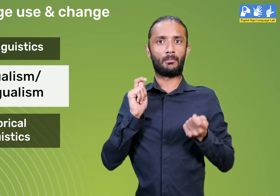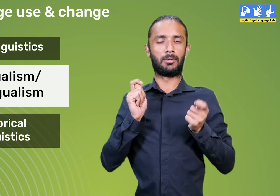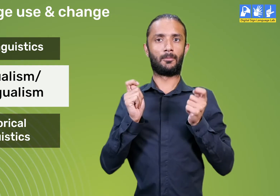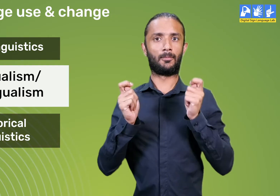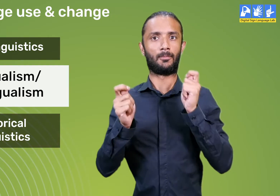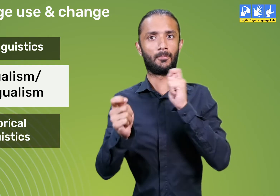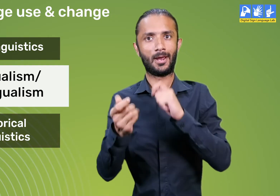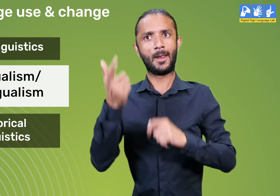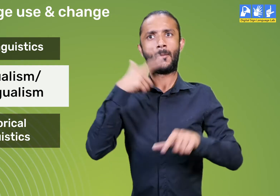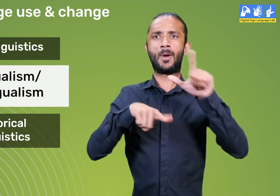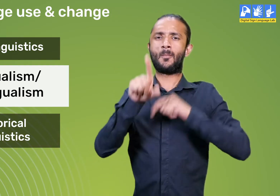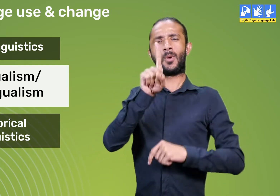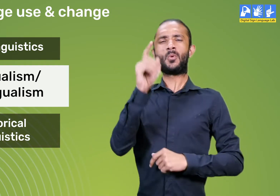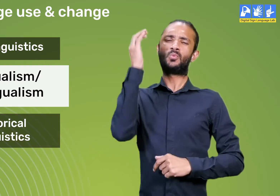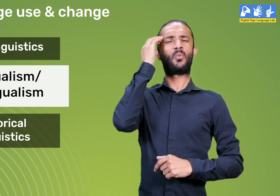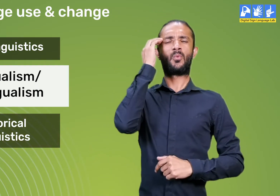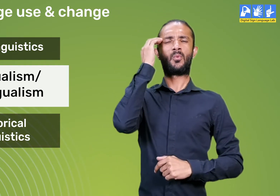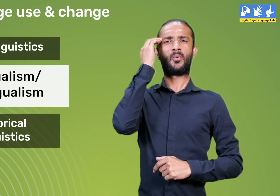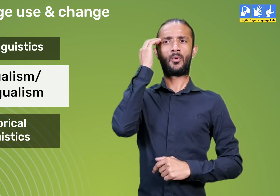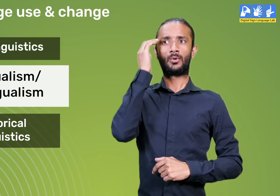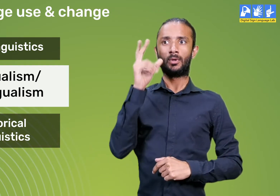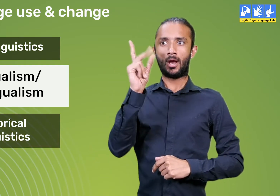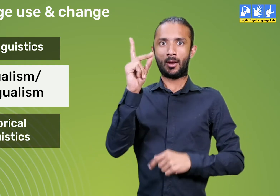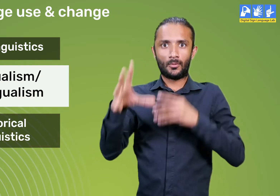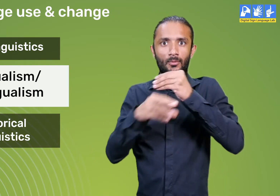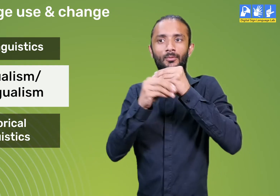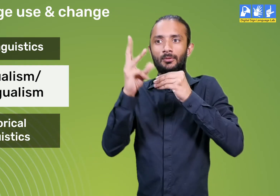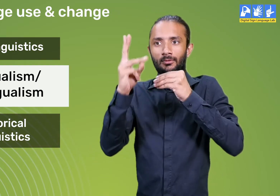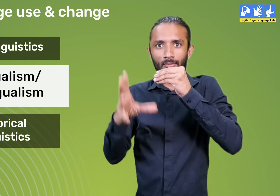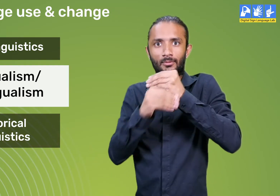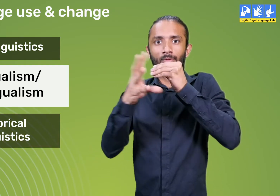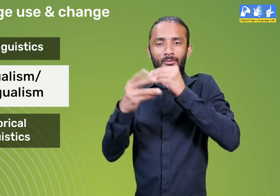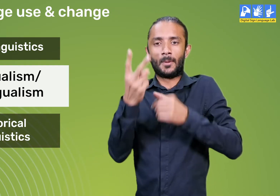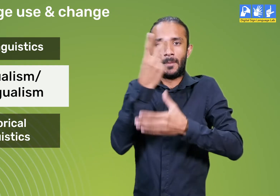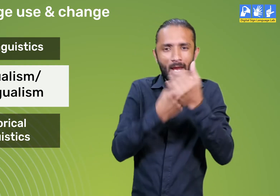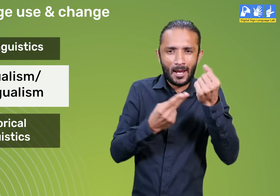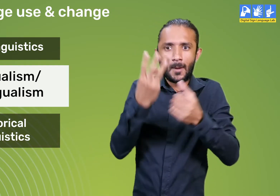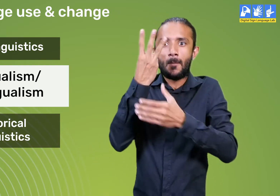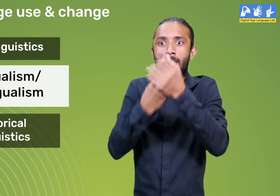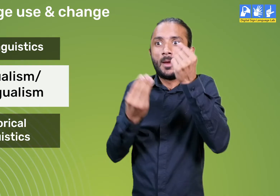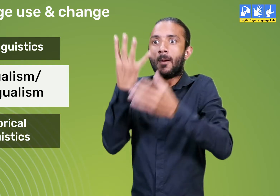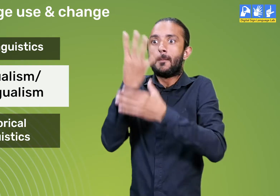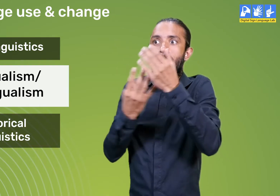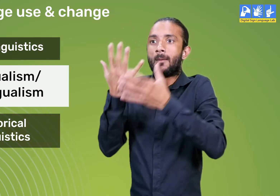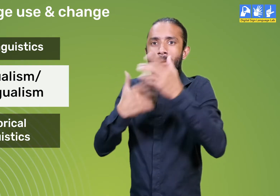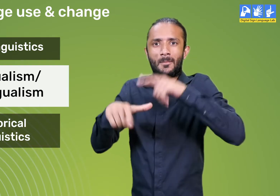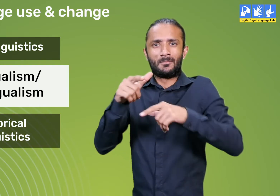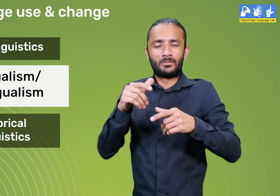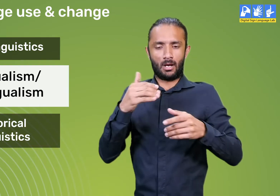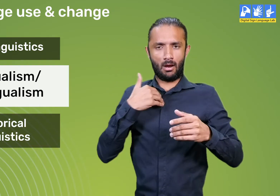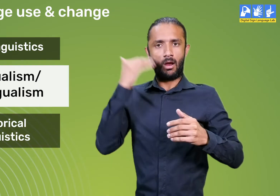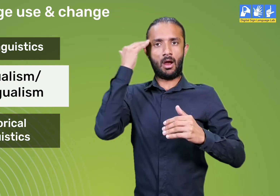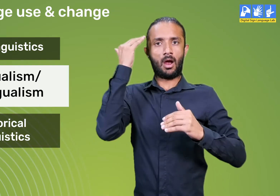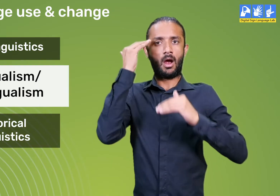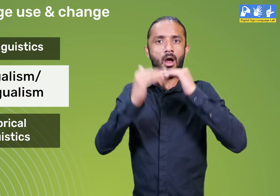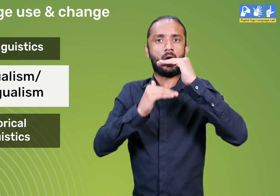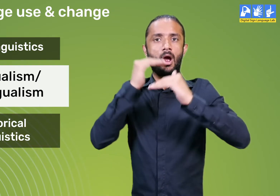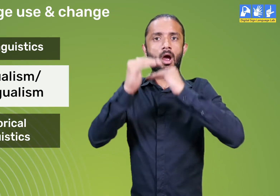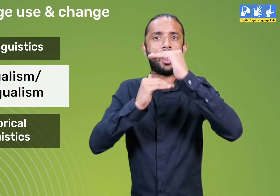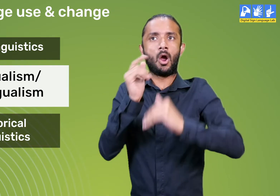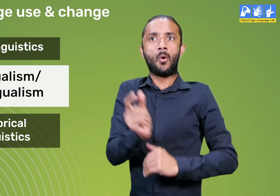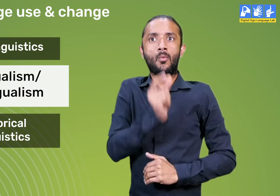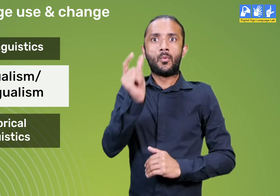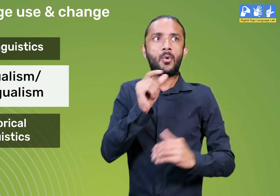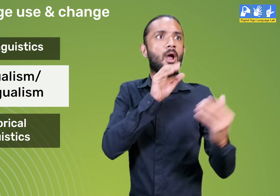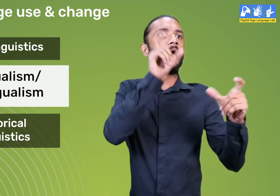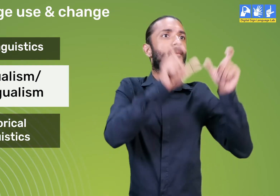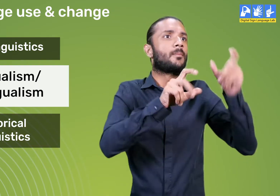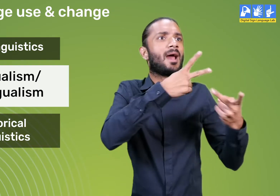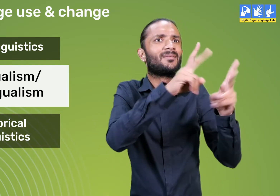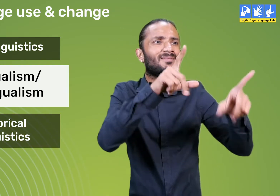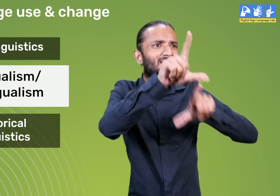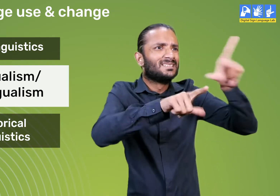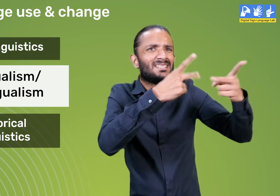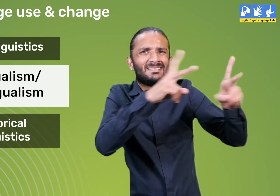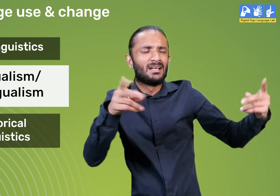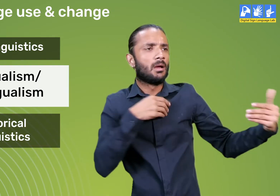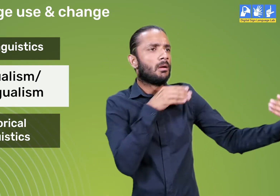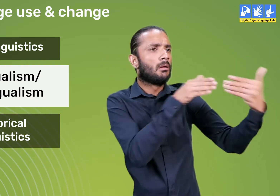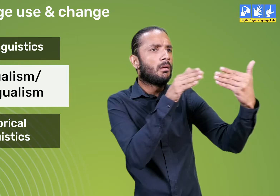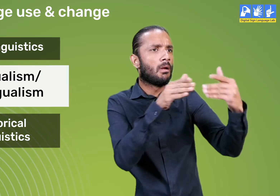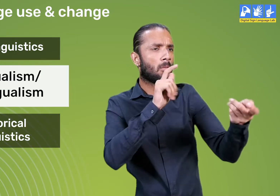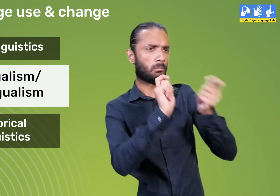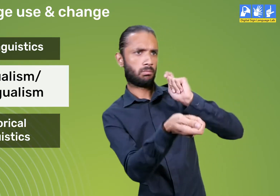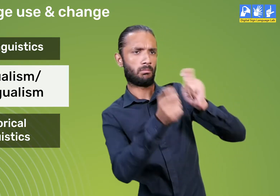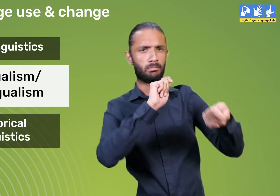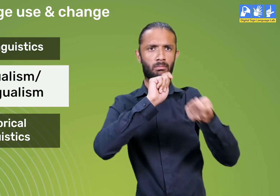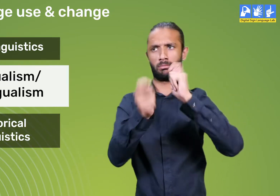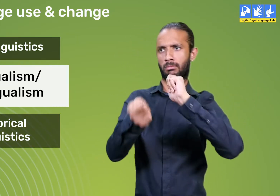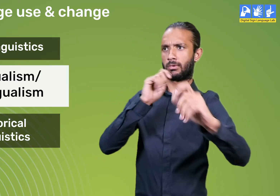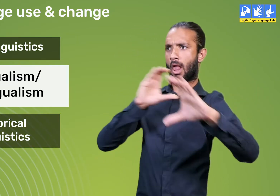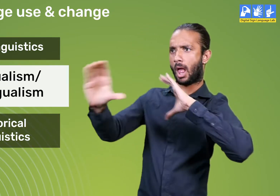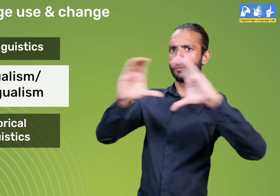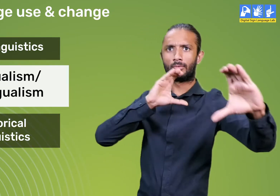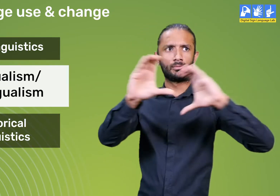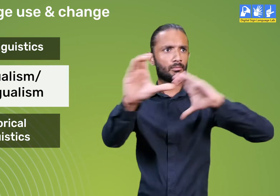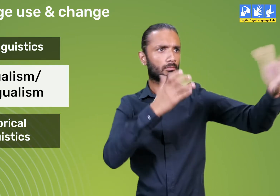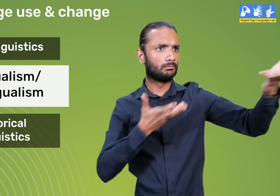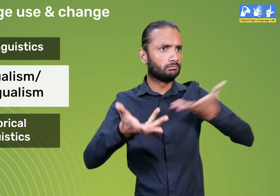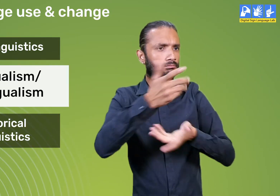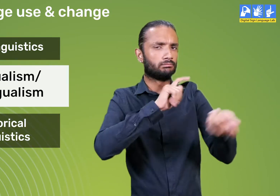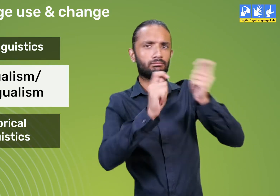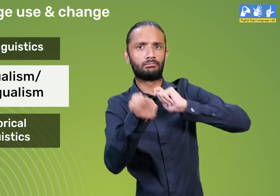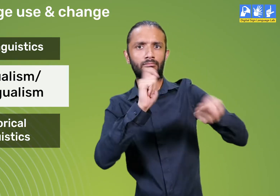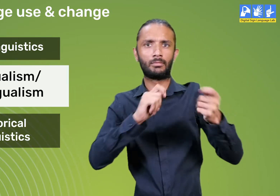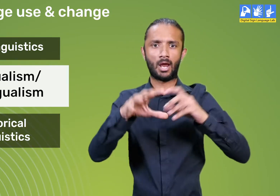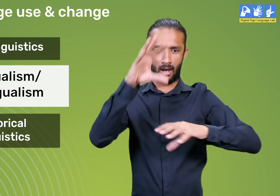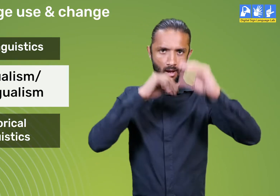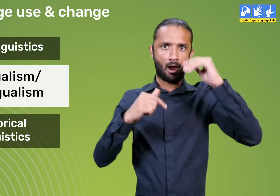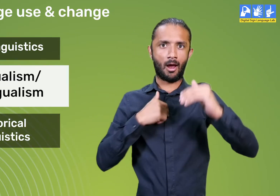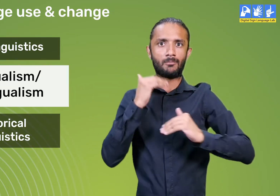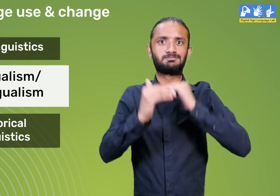it helps to enhance our knowledge and use the language according to the context on the basis of it we can build up our own understanding ,